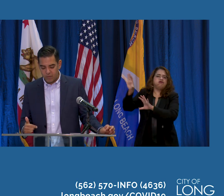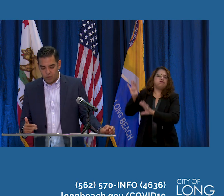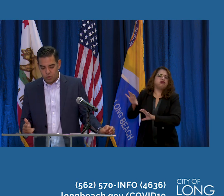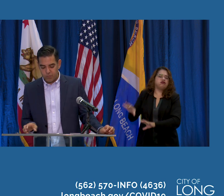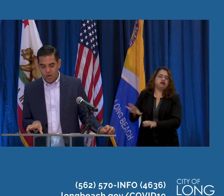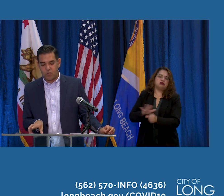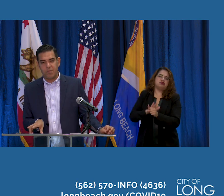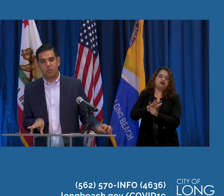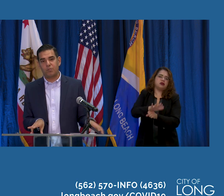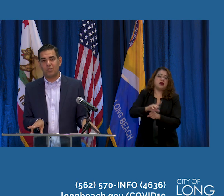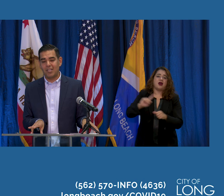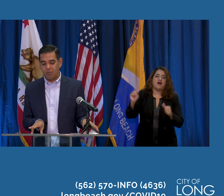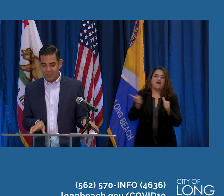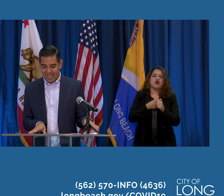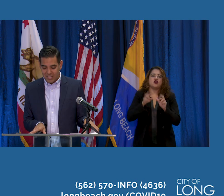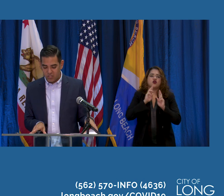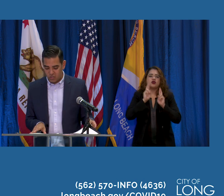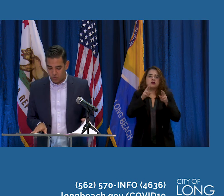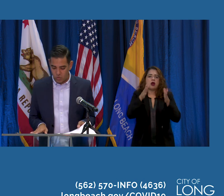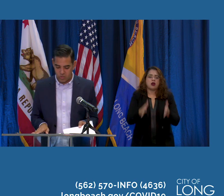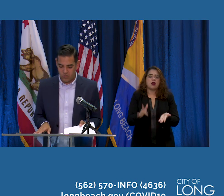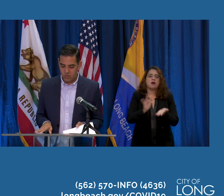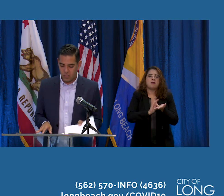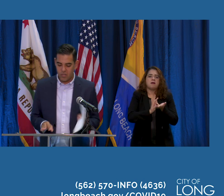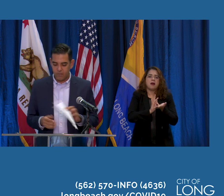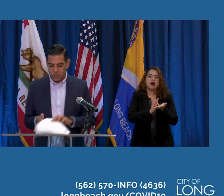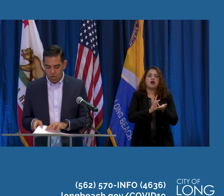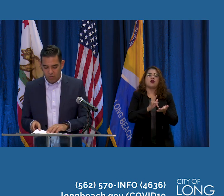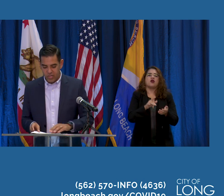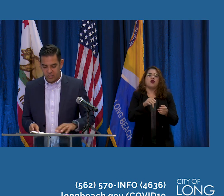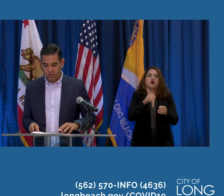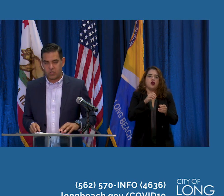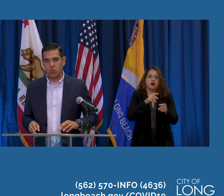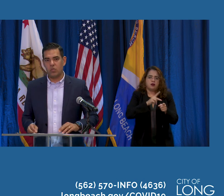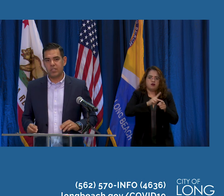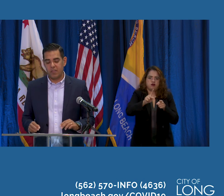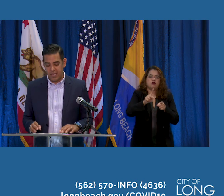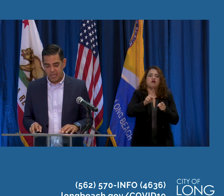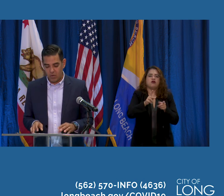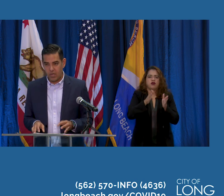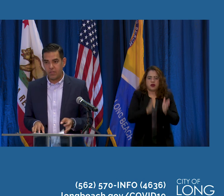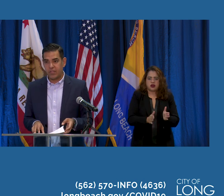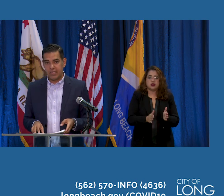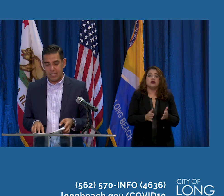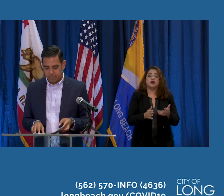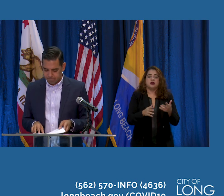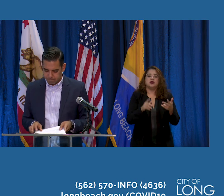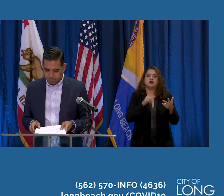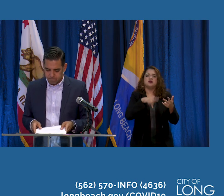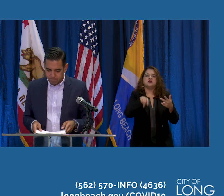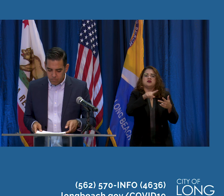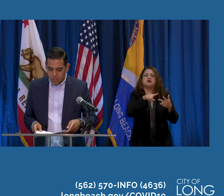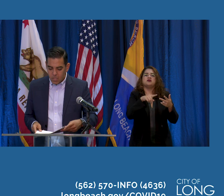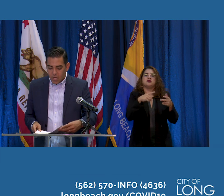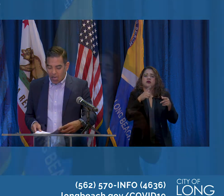our first responders, medical personnel, and essential workers all the necessary tools that they need.